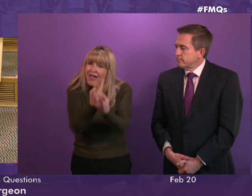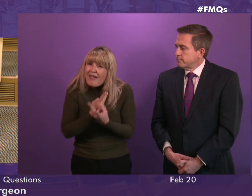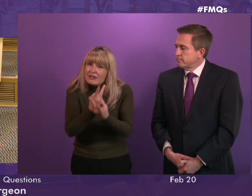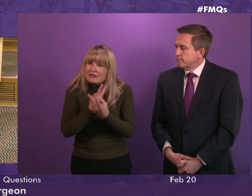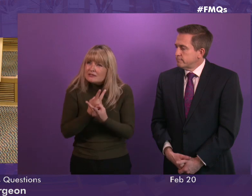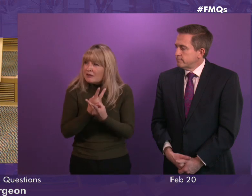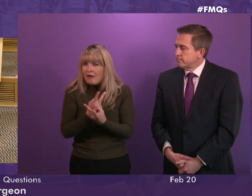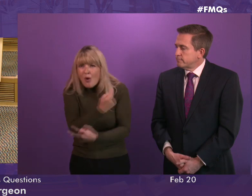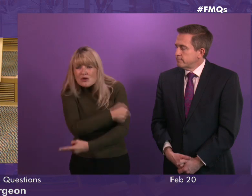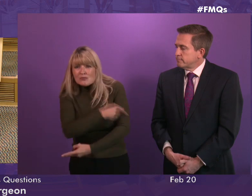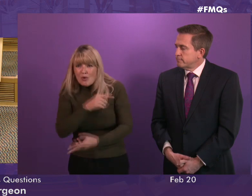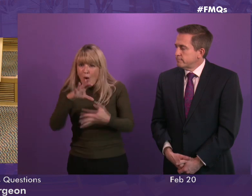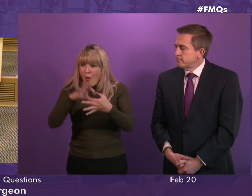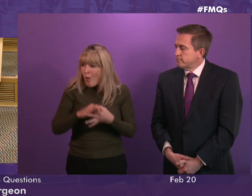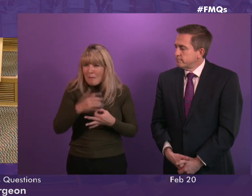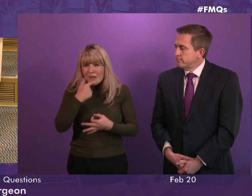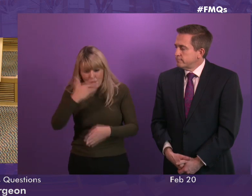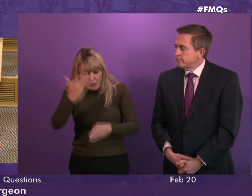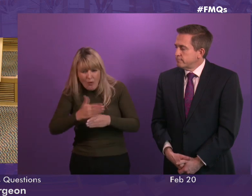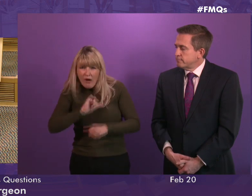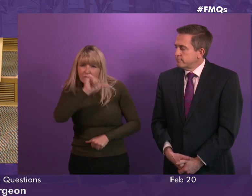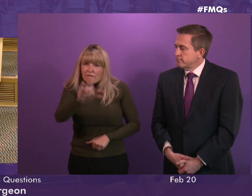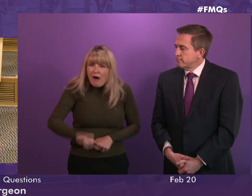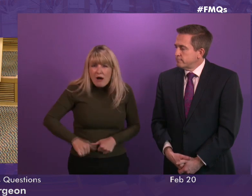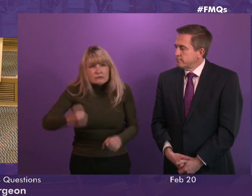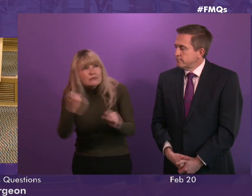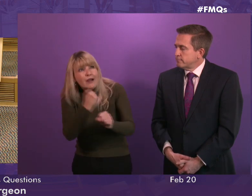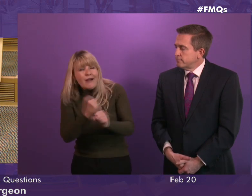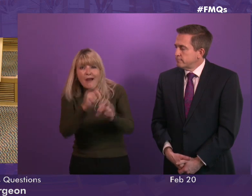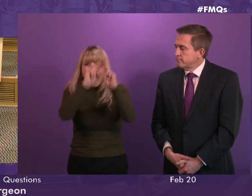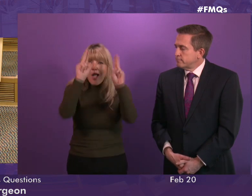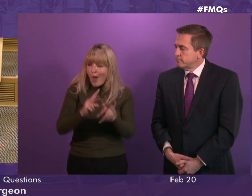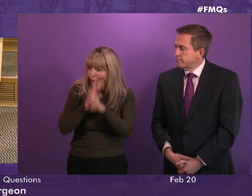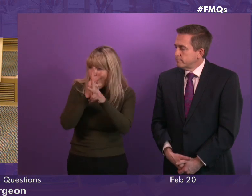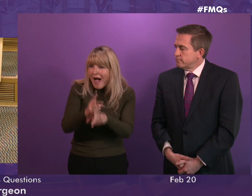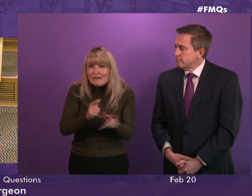farm our land, process our fish, build our houses and look after our tourists in our